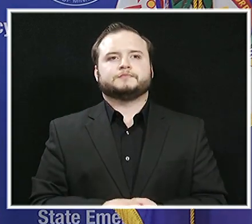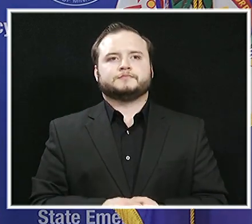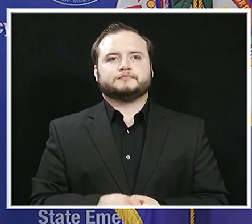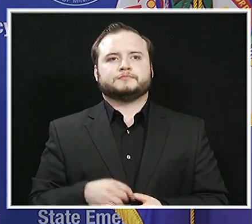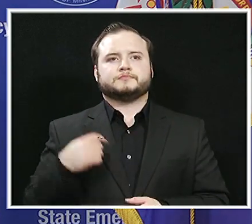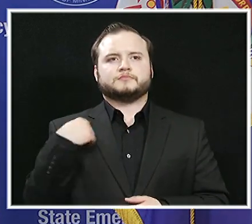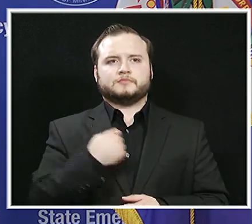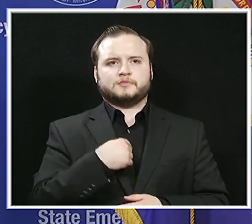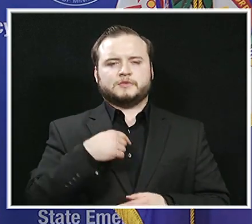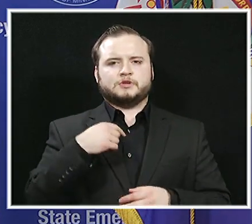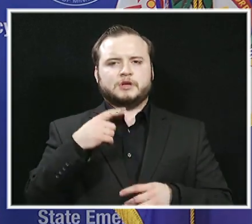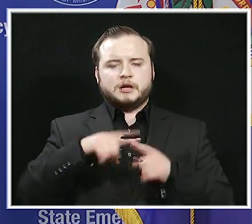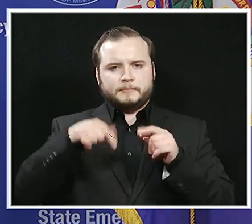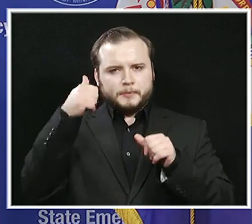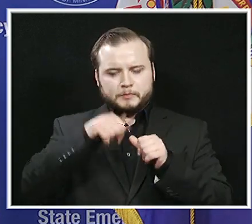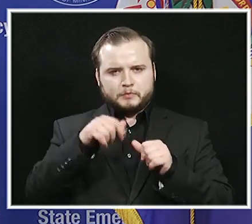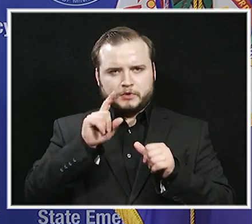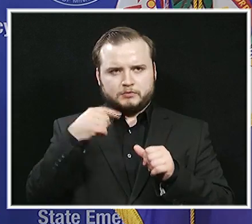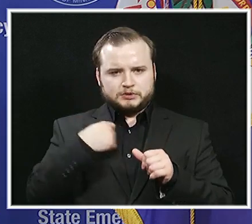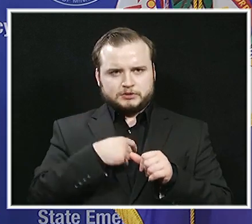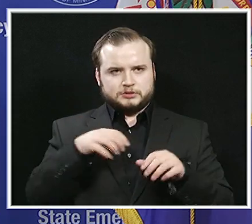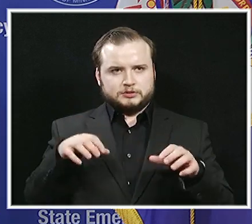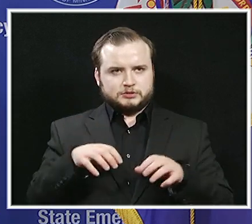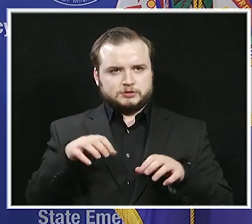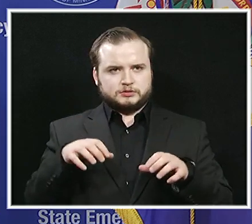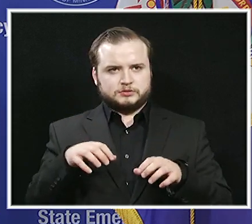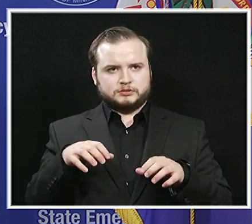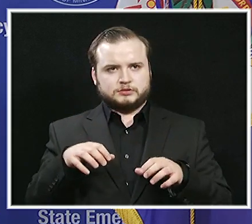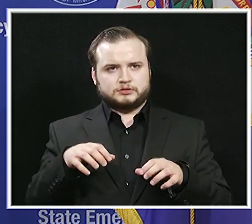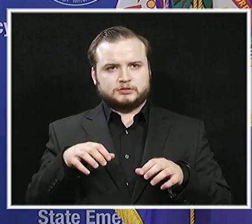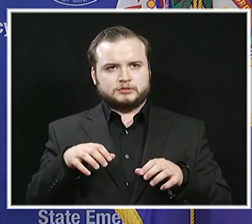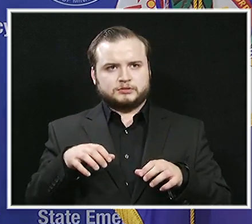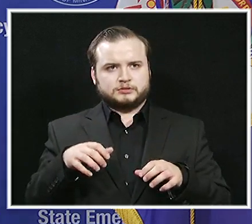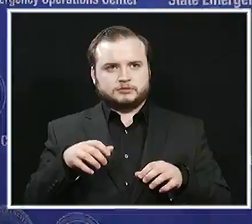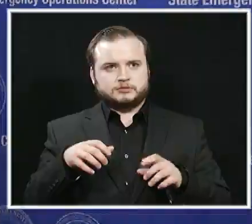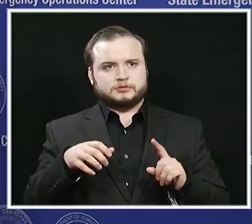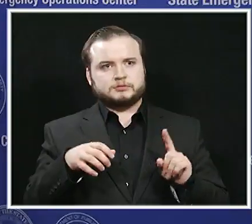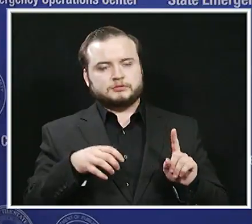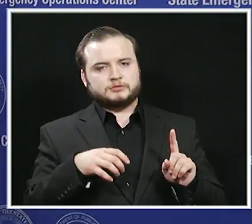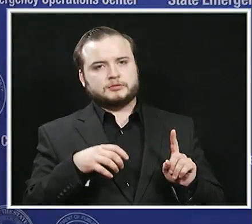But what I would tell people is that when we started, and if I, I don't know which direction I was where